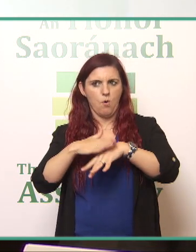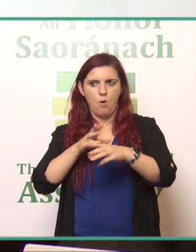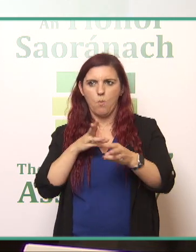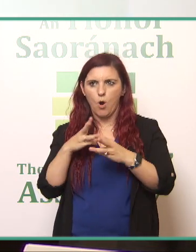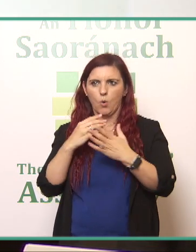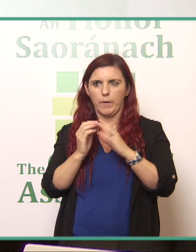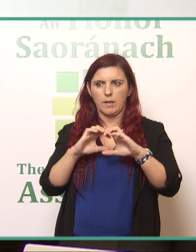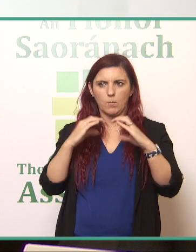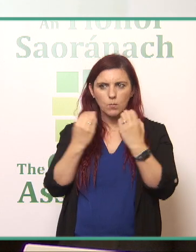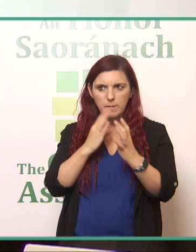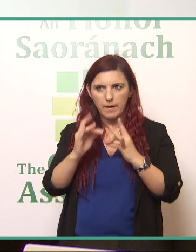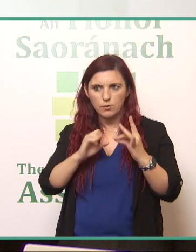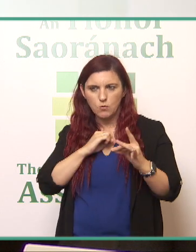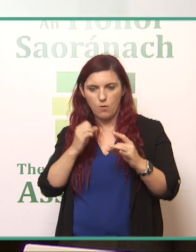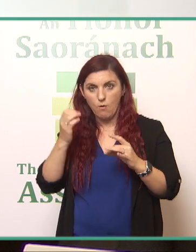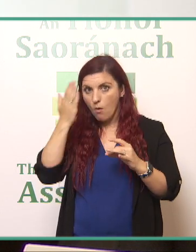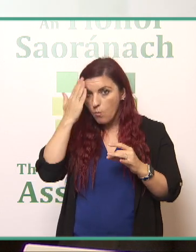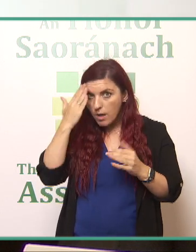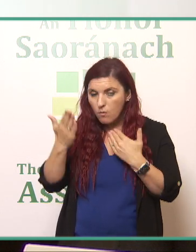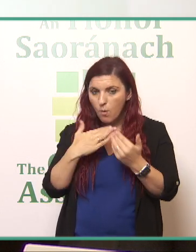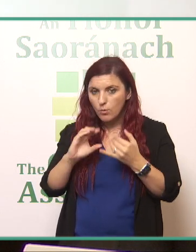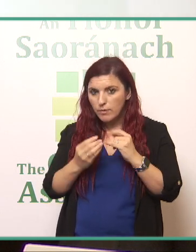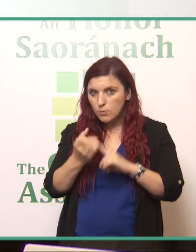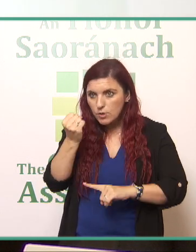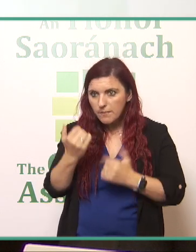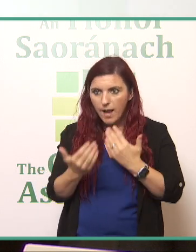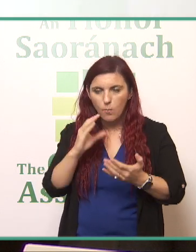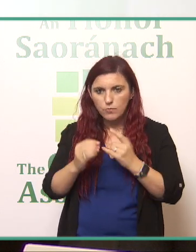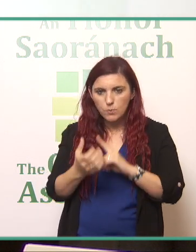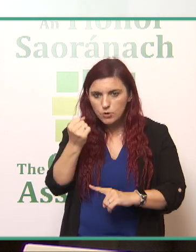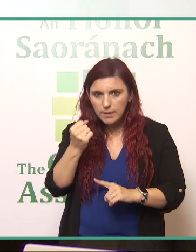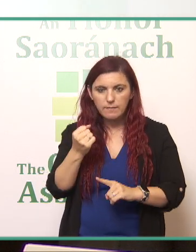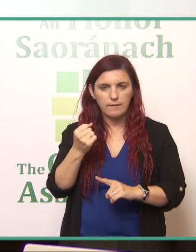aware of where we're trying to do this and how we're trying to do this as well. So